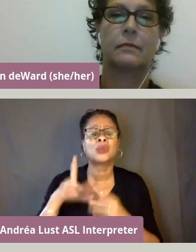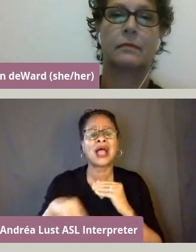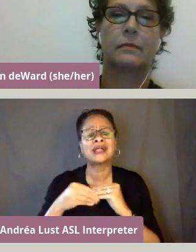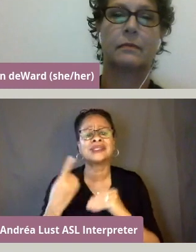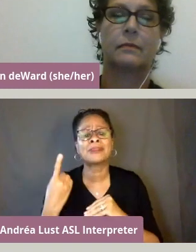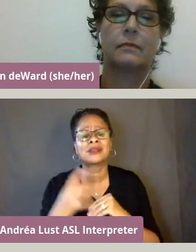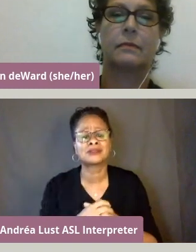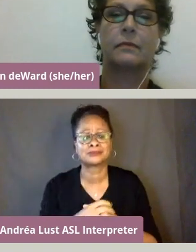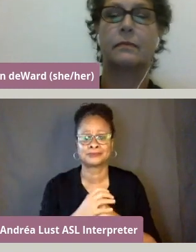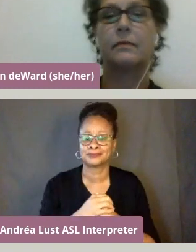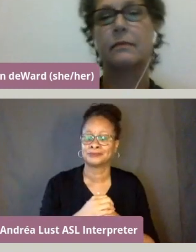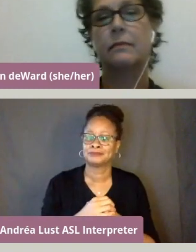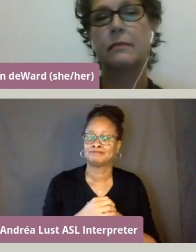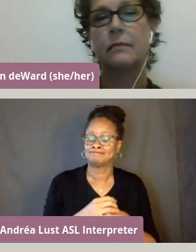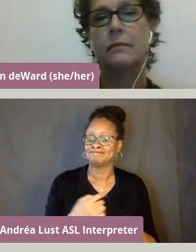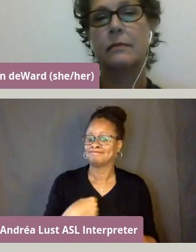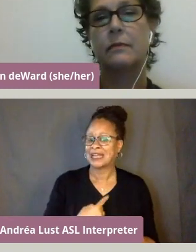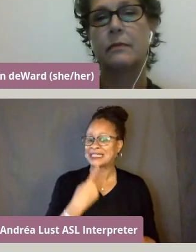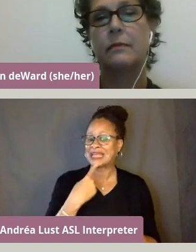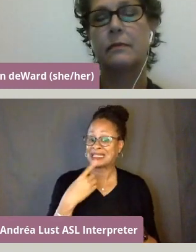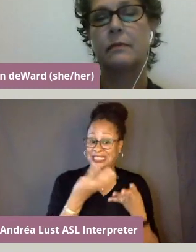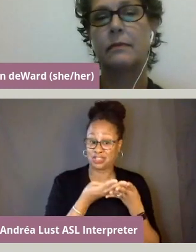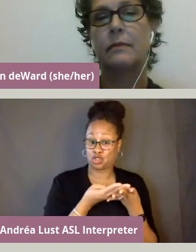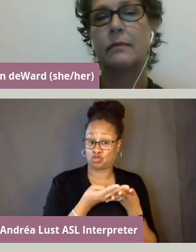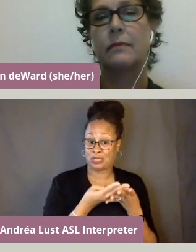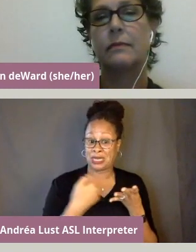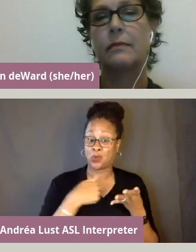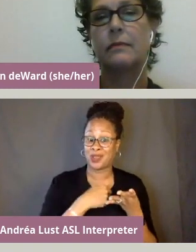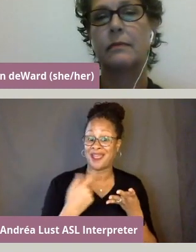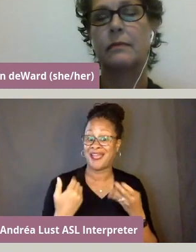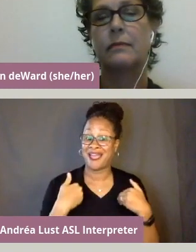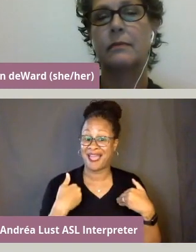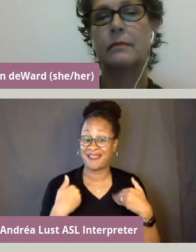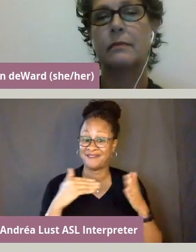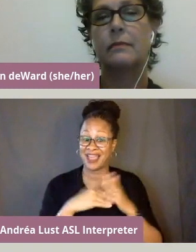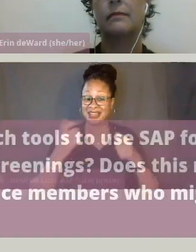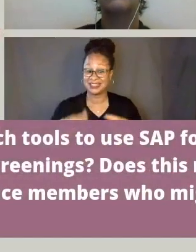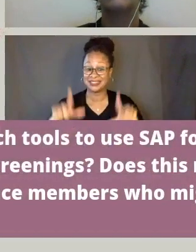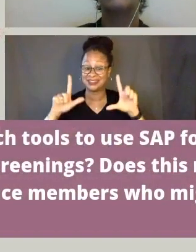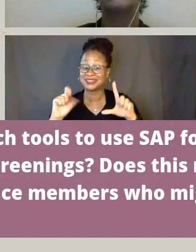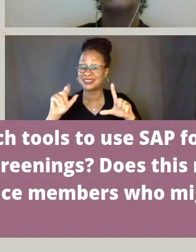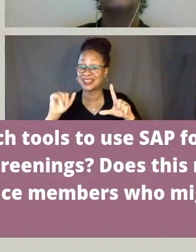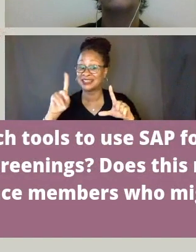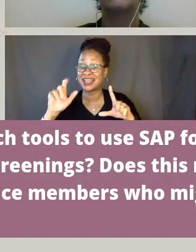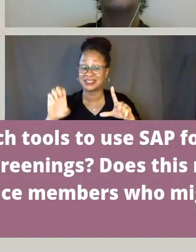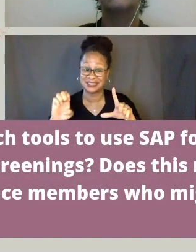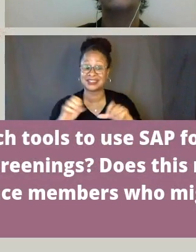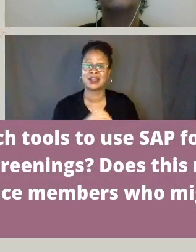I was just going to say that the first screening we had at Sundance after that incident, which was open captioned